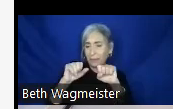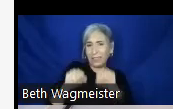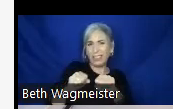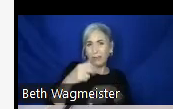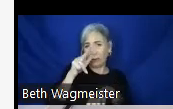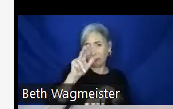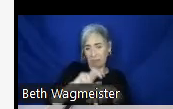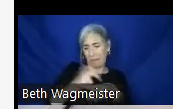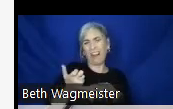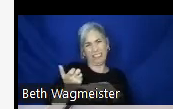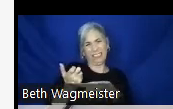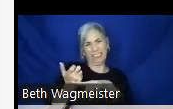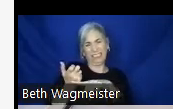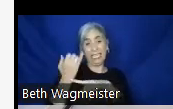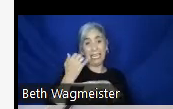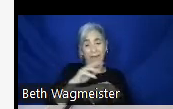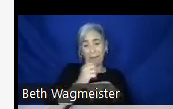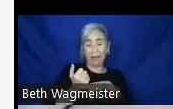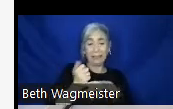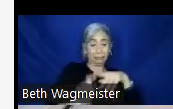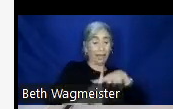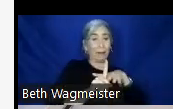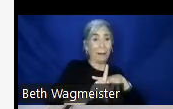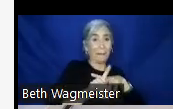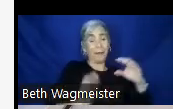It is better if the bug surface is the browser engineers like the one team at chromium or one